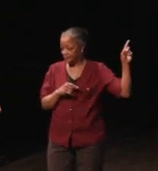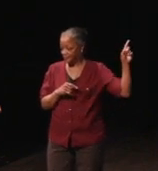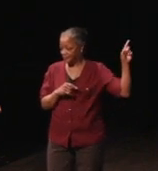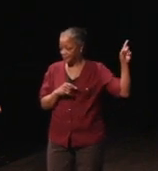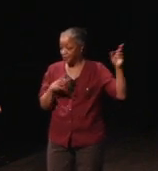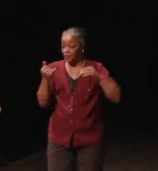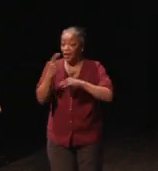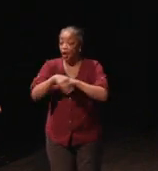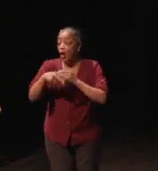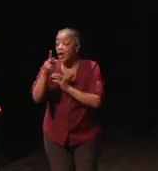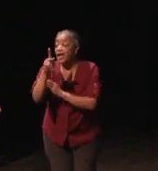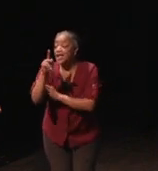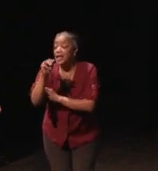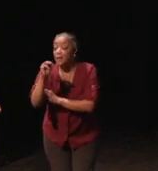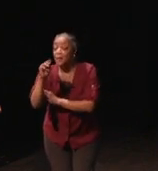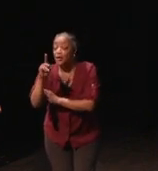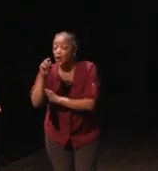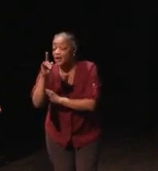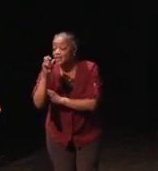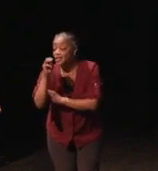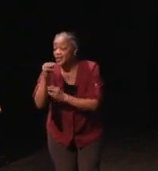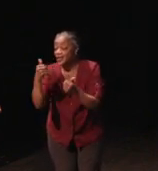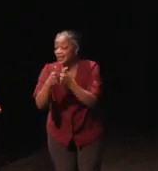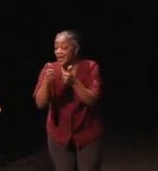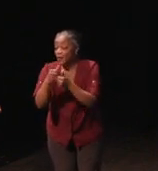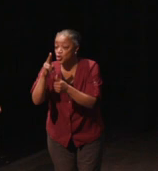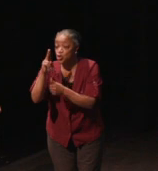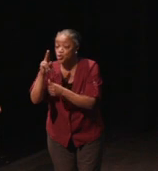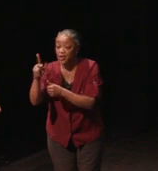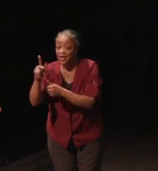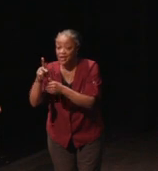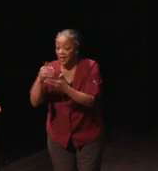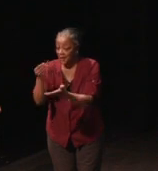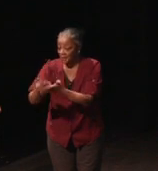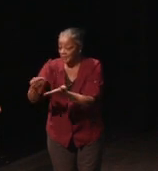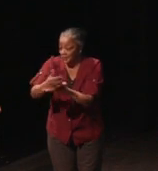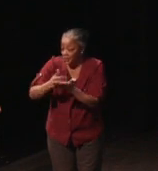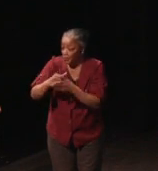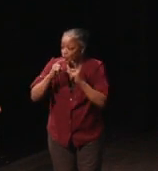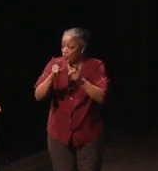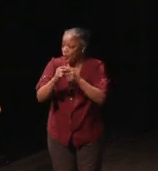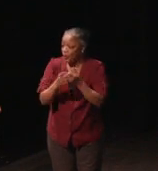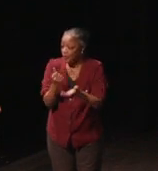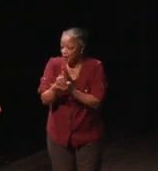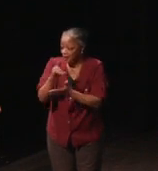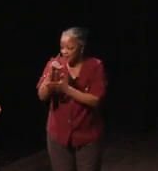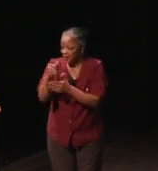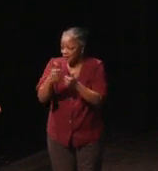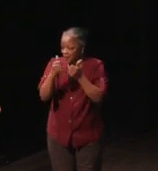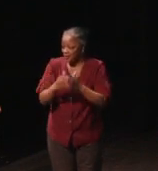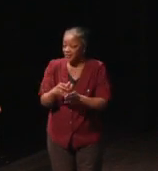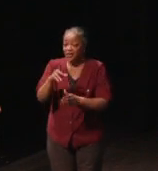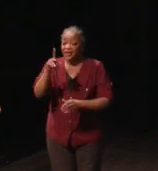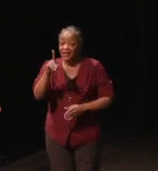"Today, all Kim Kardashian game, UK revenue will go towards helping disabled gamers," by Kim Kardashian.